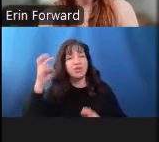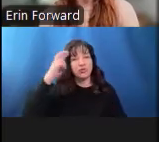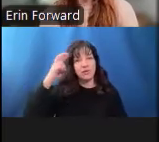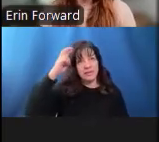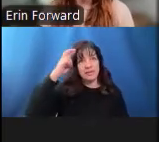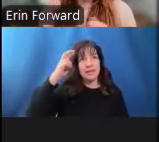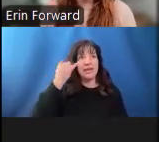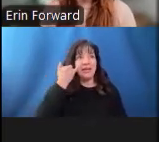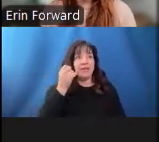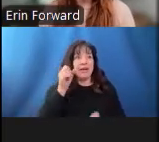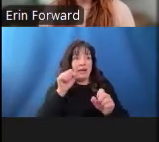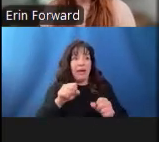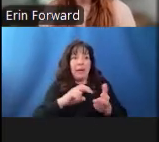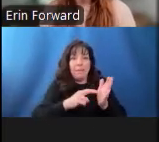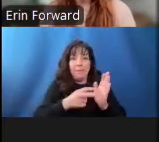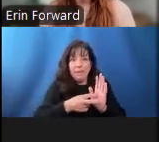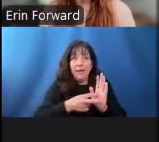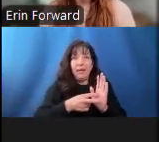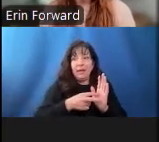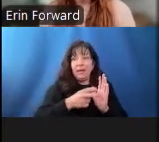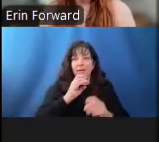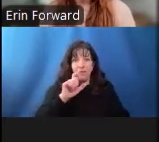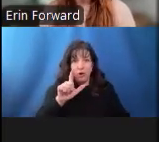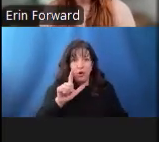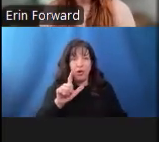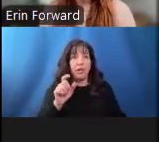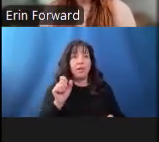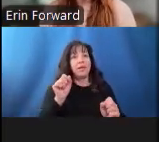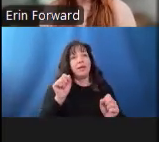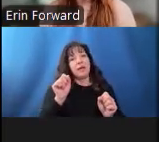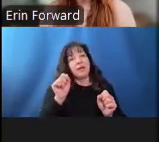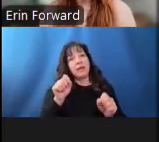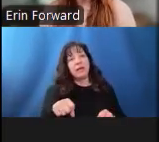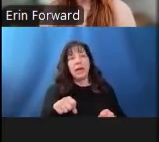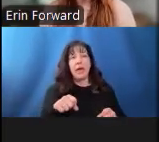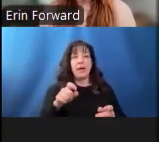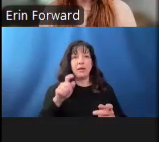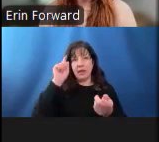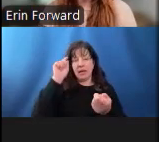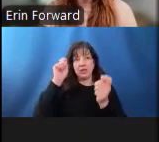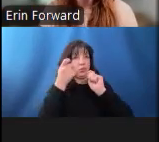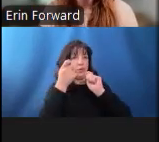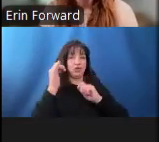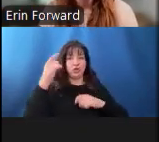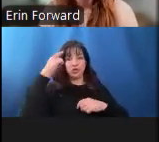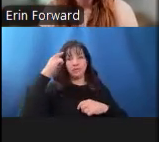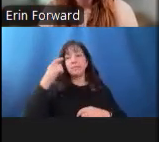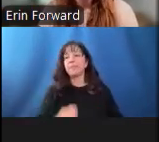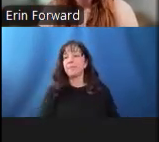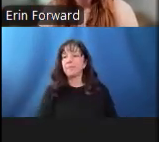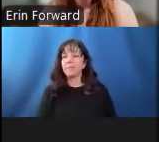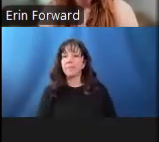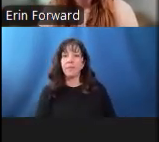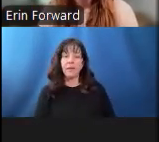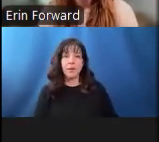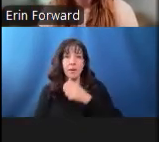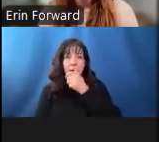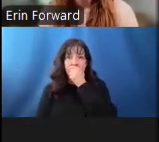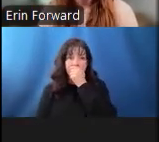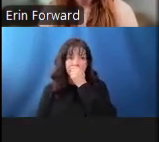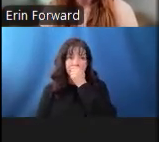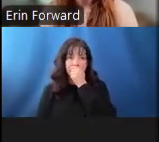make it meaningful, it can usually switch. Sorry, I had to